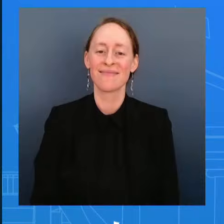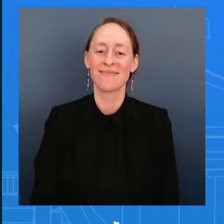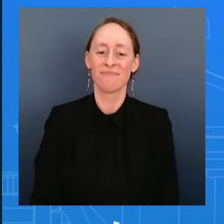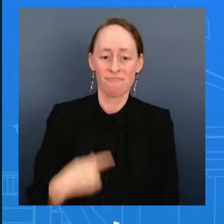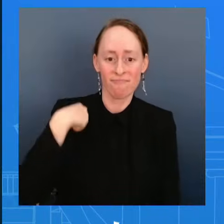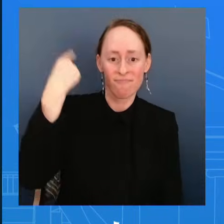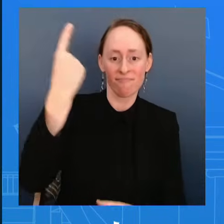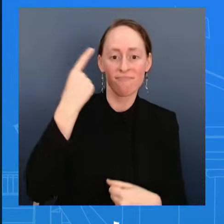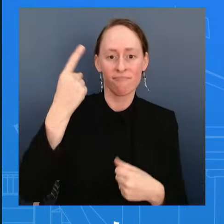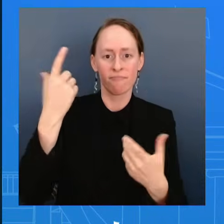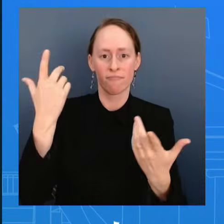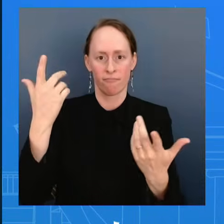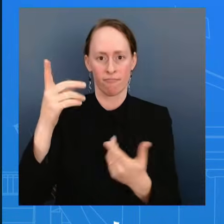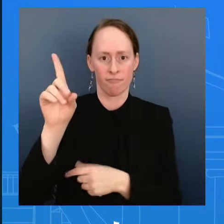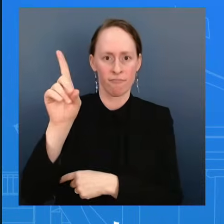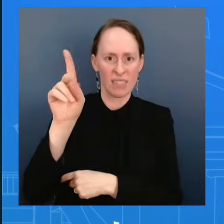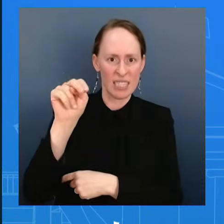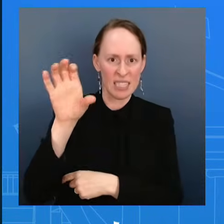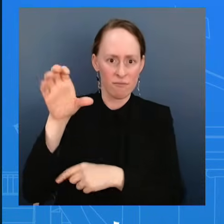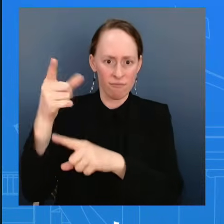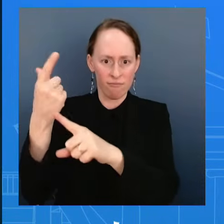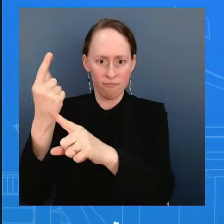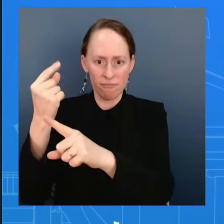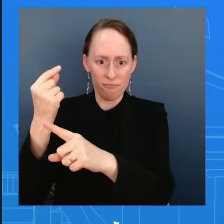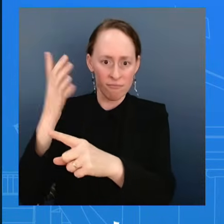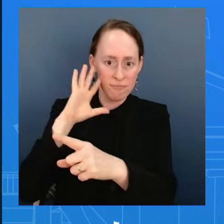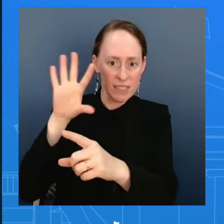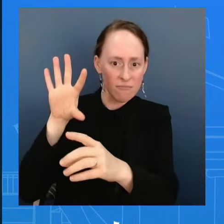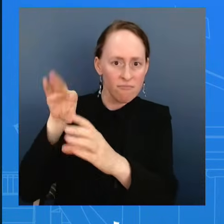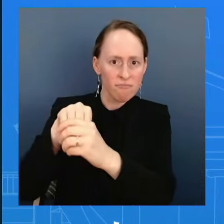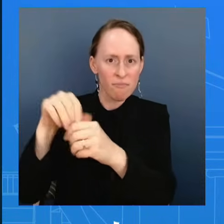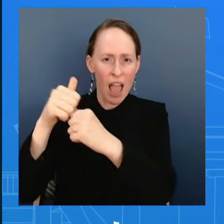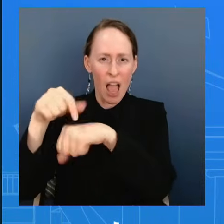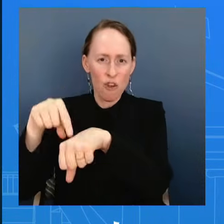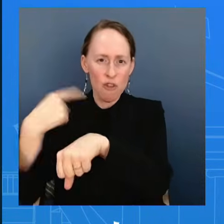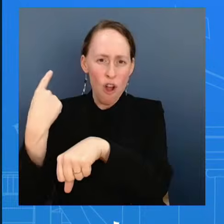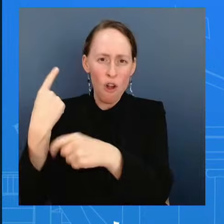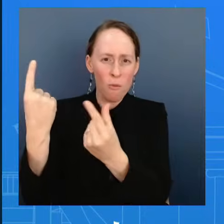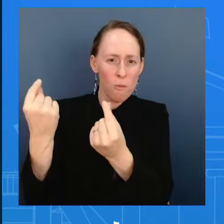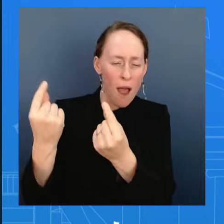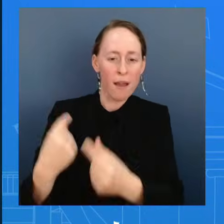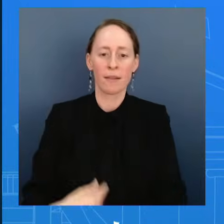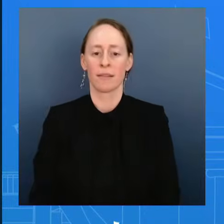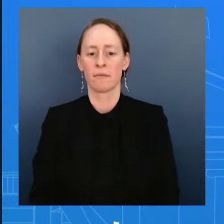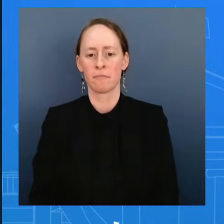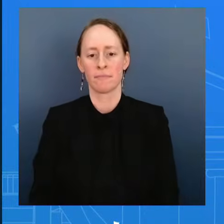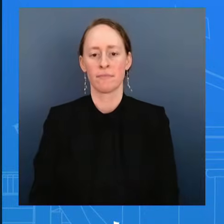The Press: And then just on the economy. Has President Biden -- you know, has he met with any bank C-